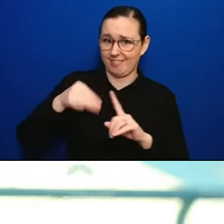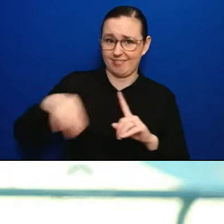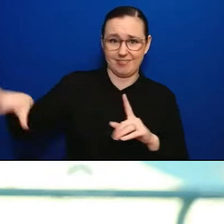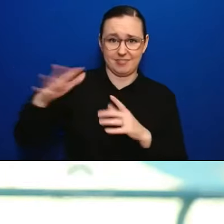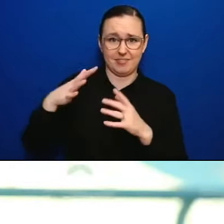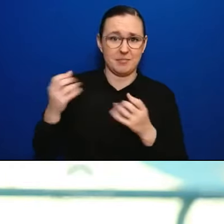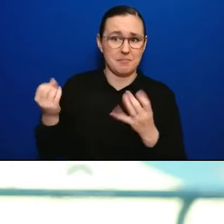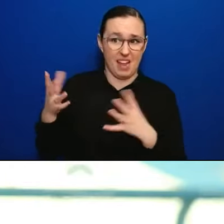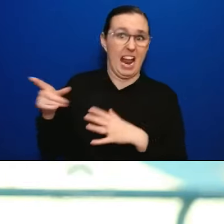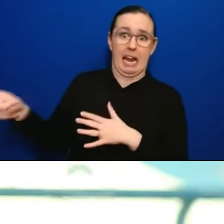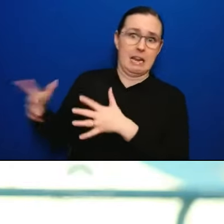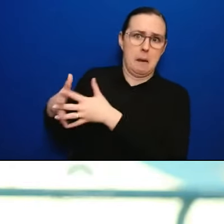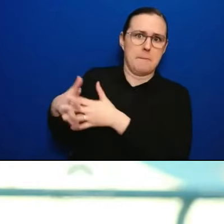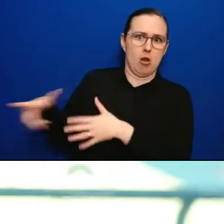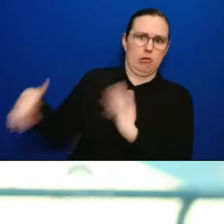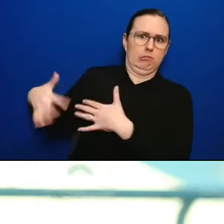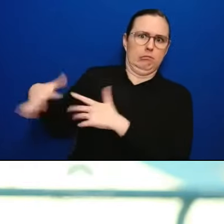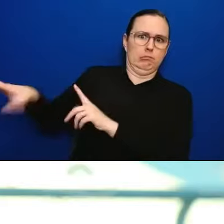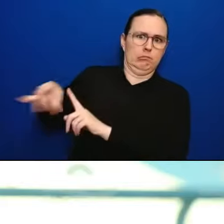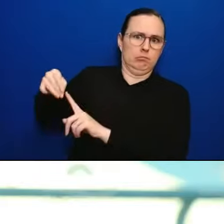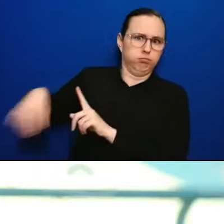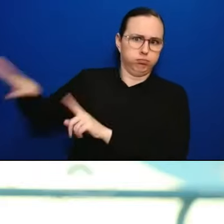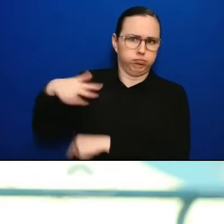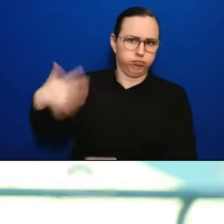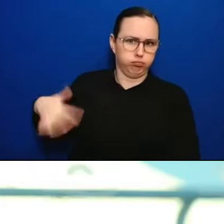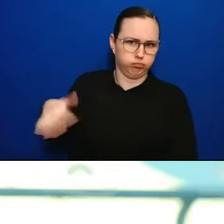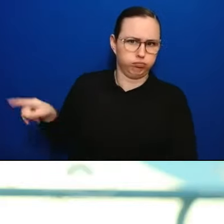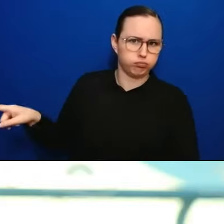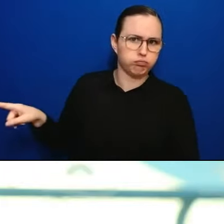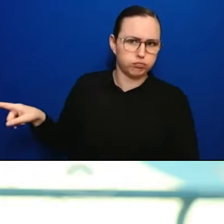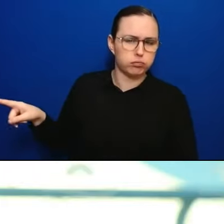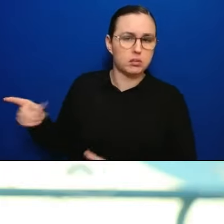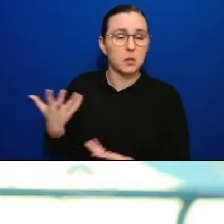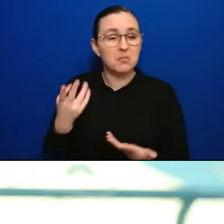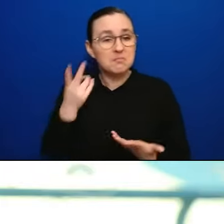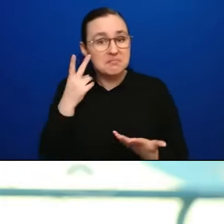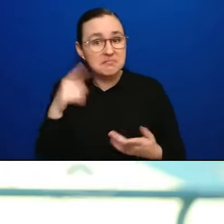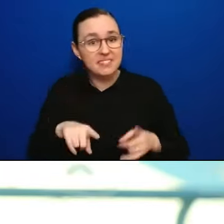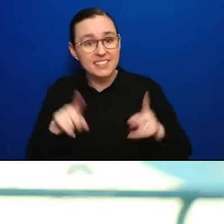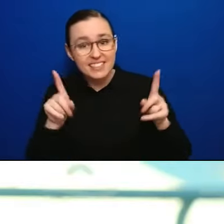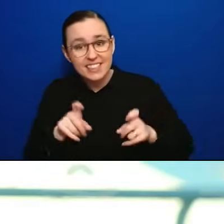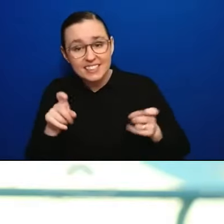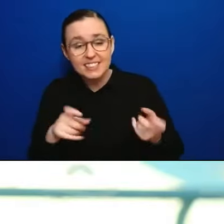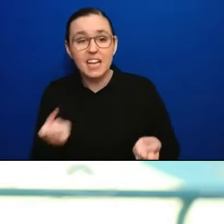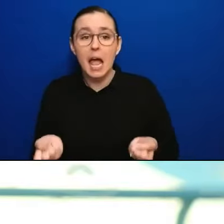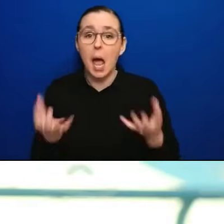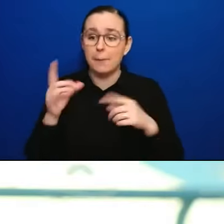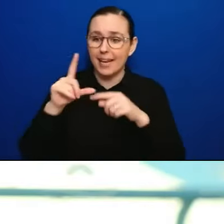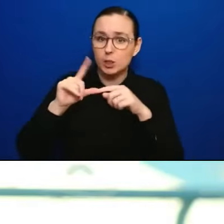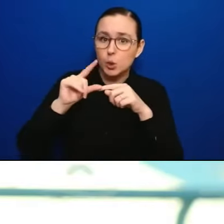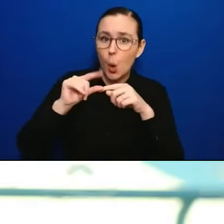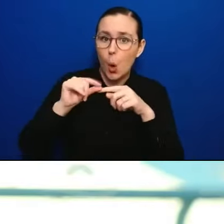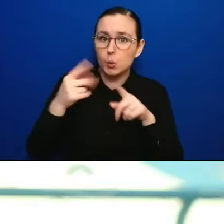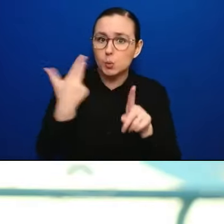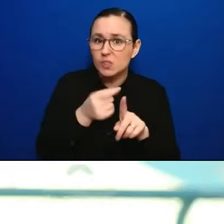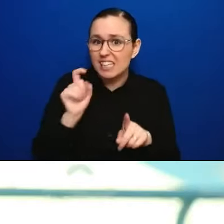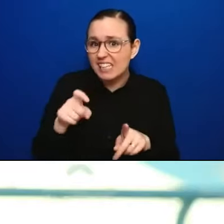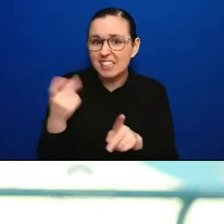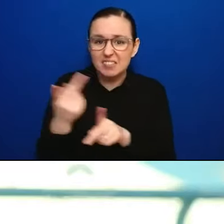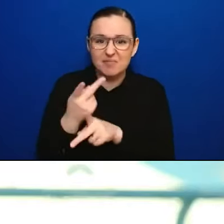high-risk -- (Audio lost). DR. BONNIE HENRY: Environment.